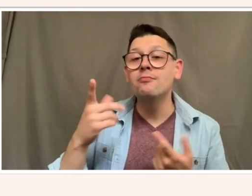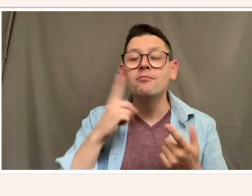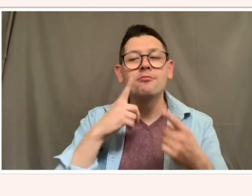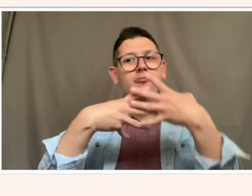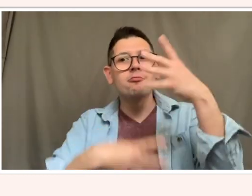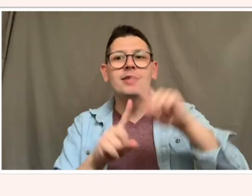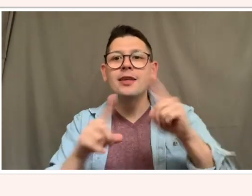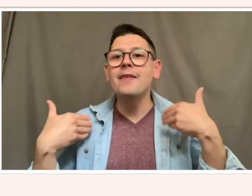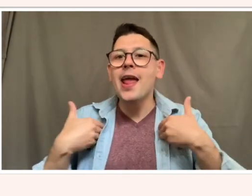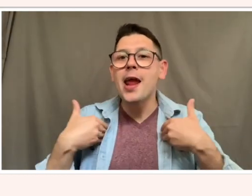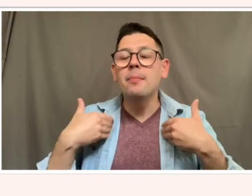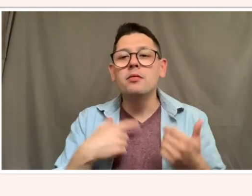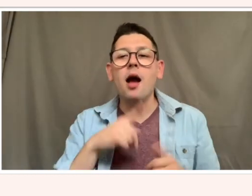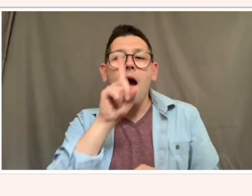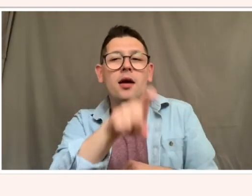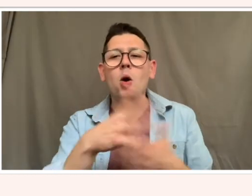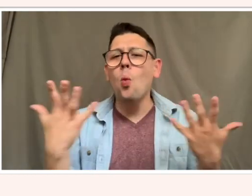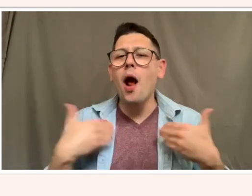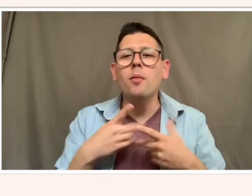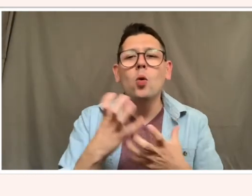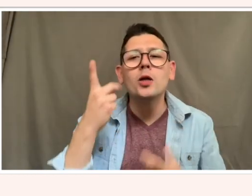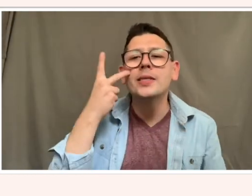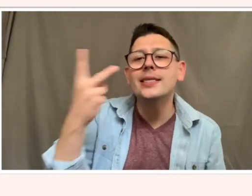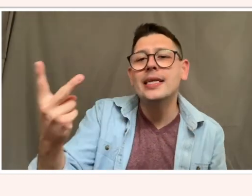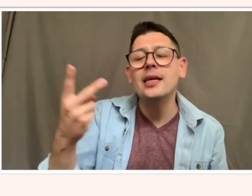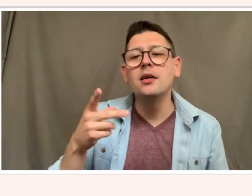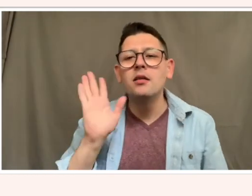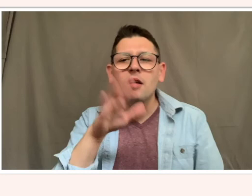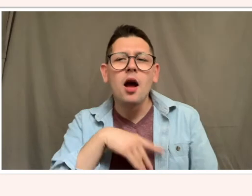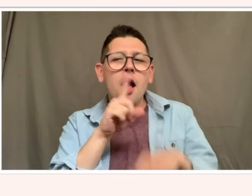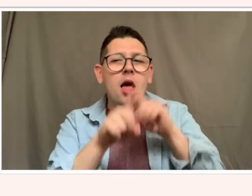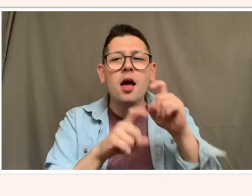We also do some virtual field trips through Zoom, so we might go to